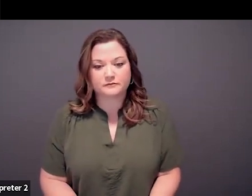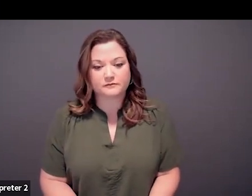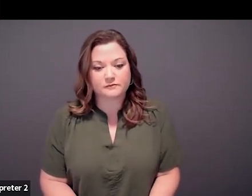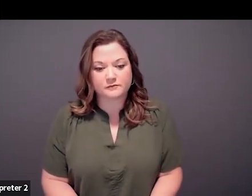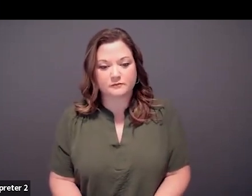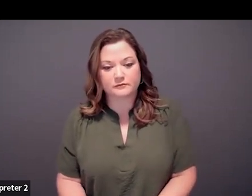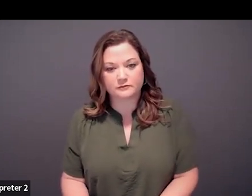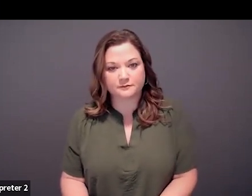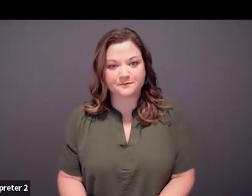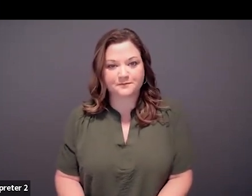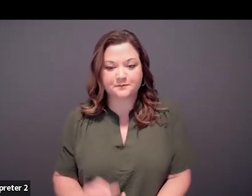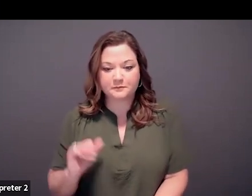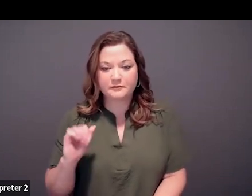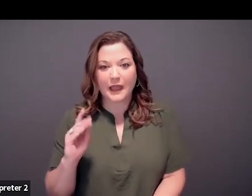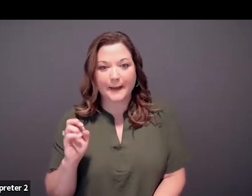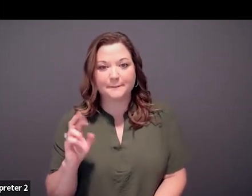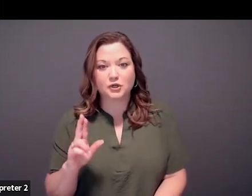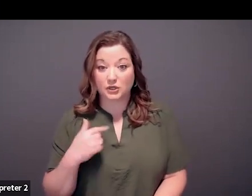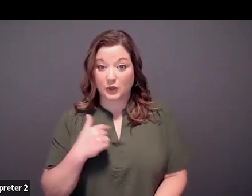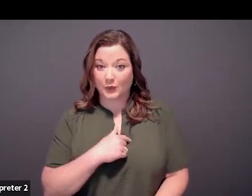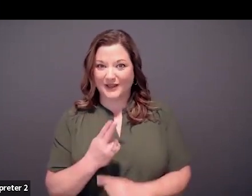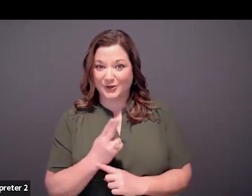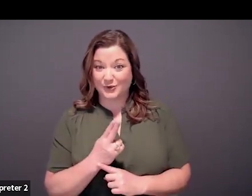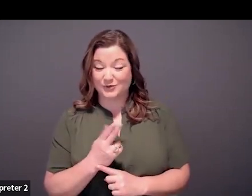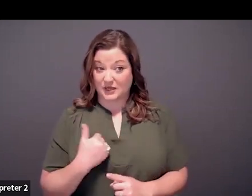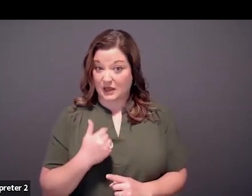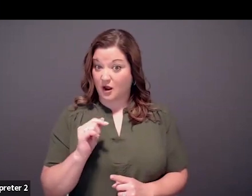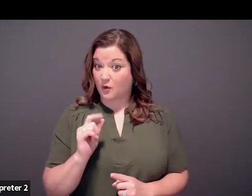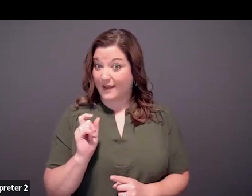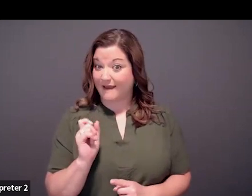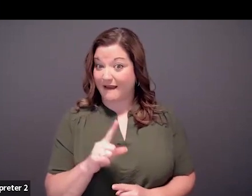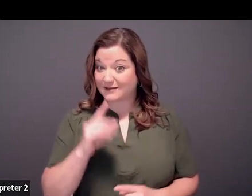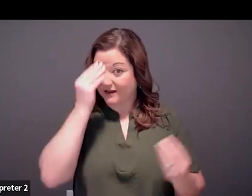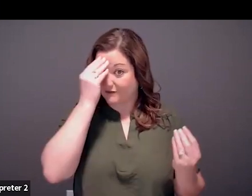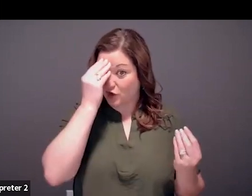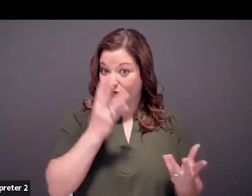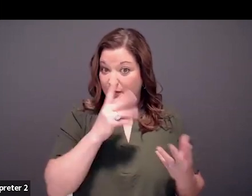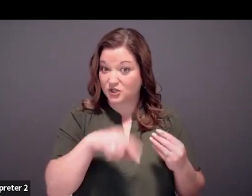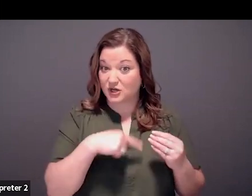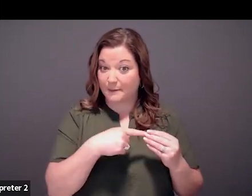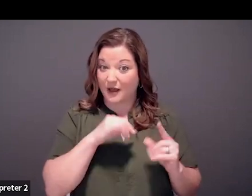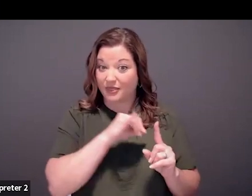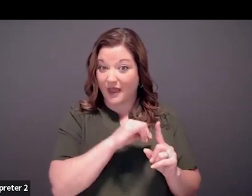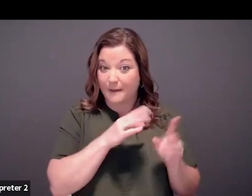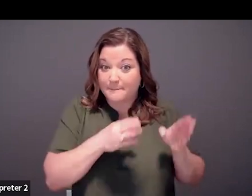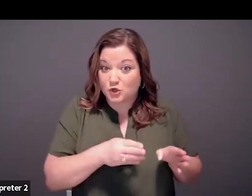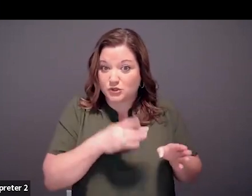The division that we always use is, are you asking for information about the person filling in the form?